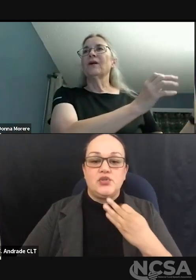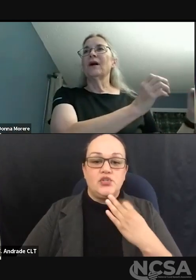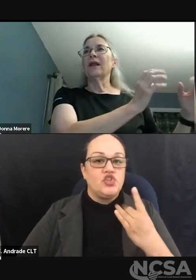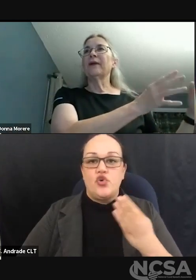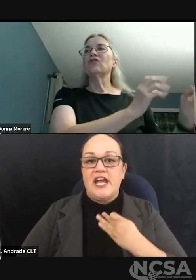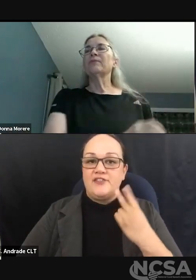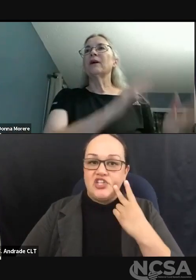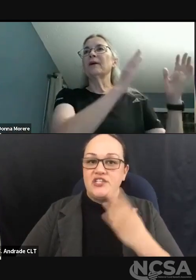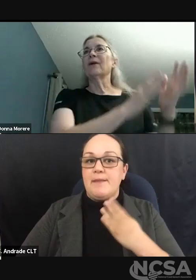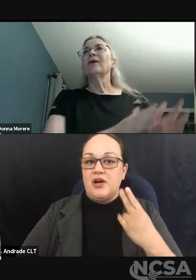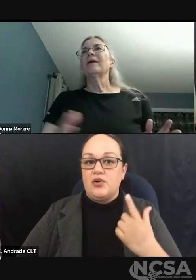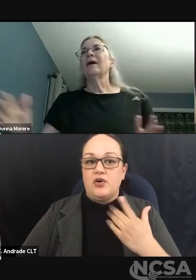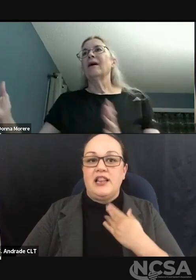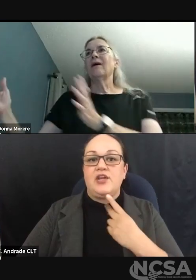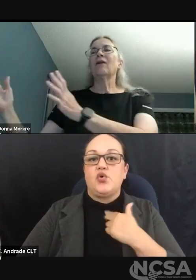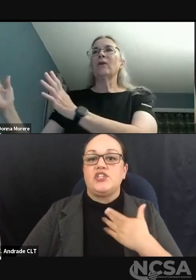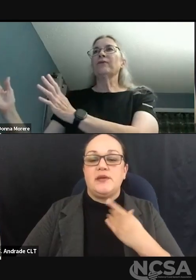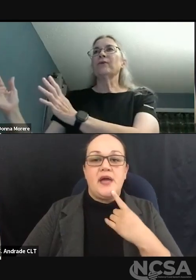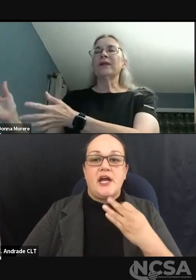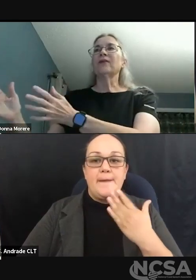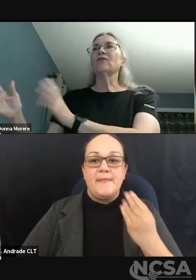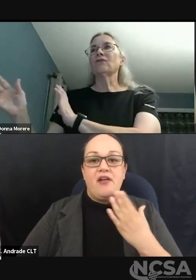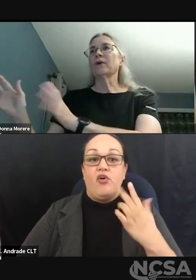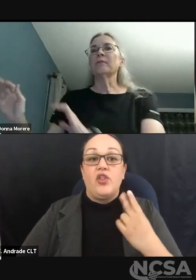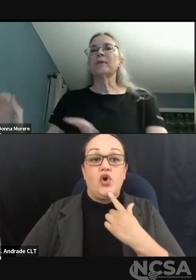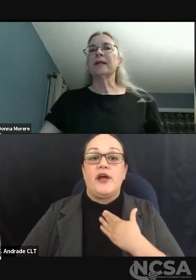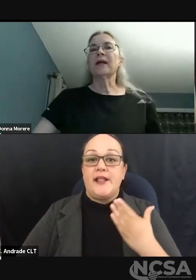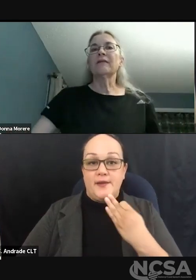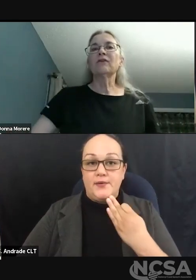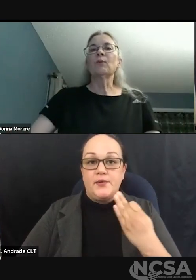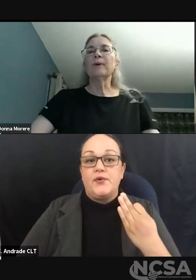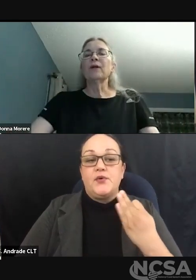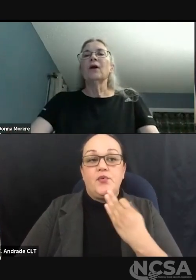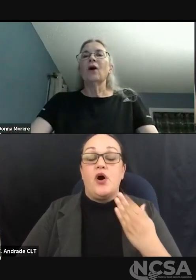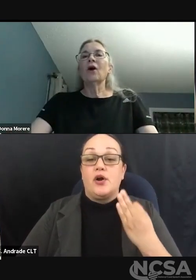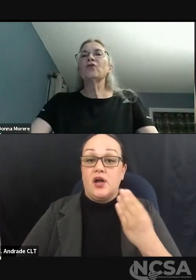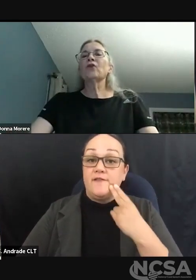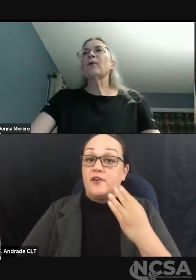language impairment all the way through, the kids who are completely nonverbal.